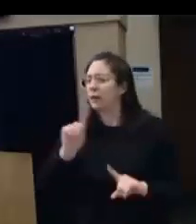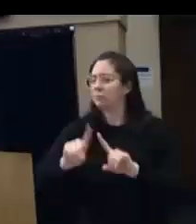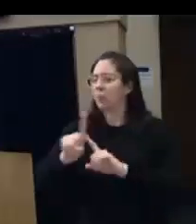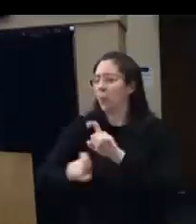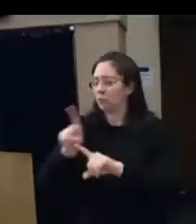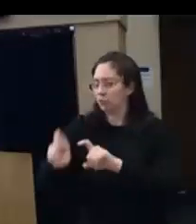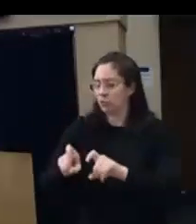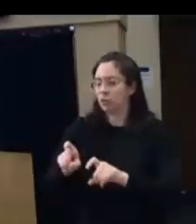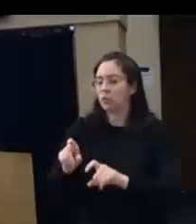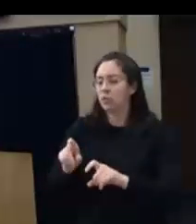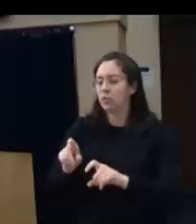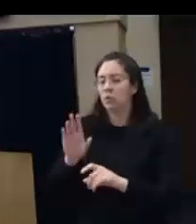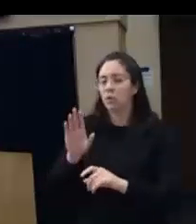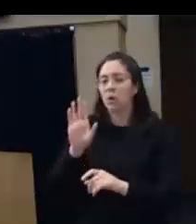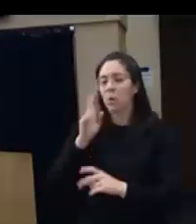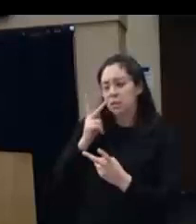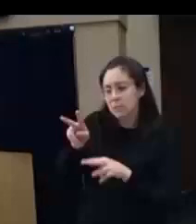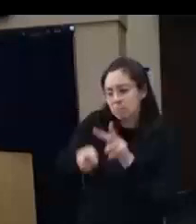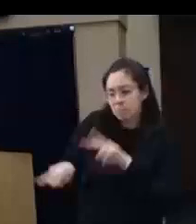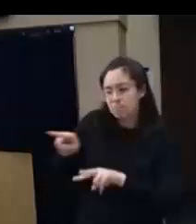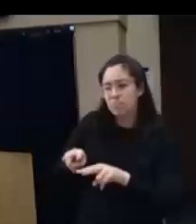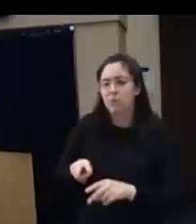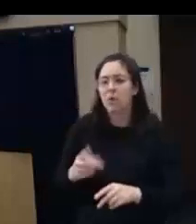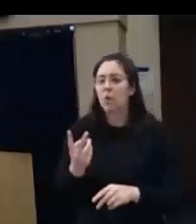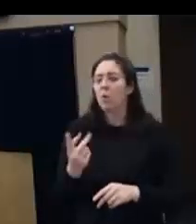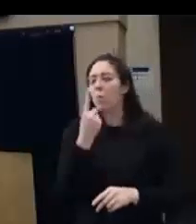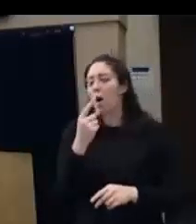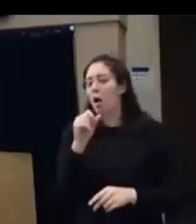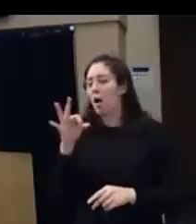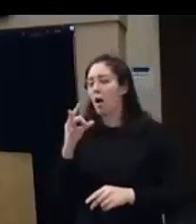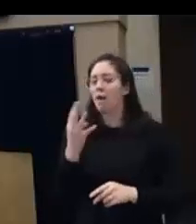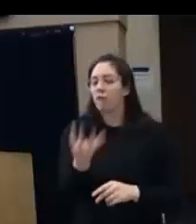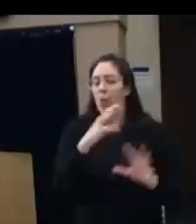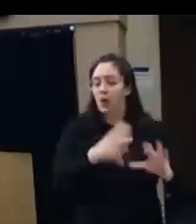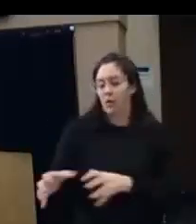and you get a sense of whether somebody falls into one of four categories there's avoidance